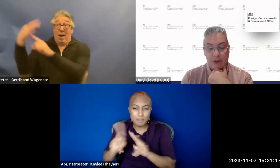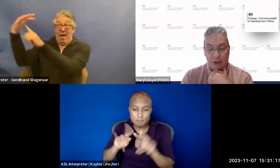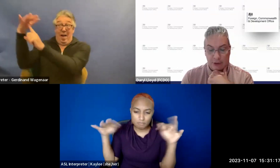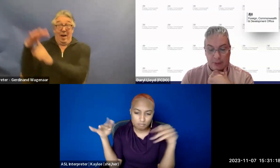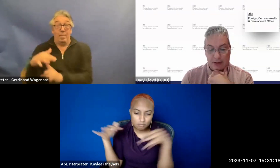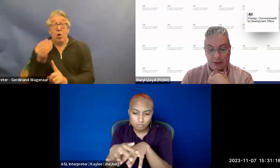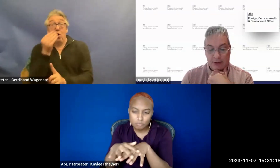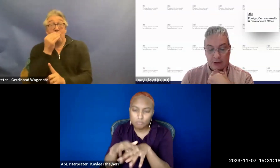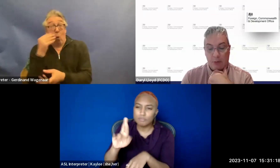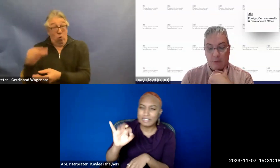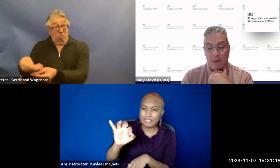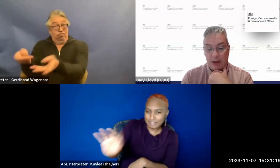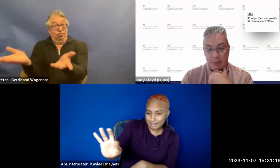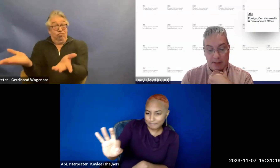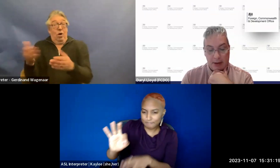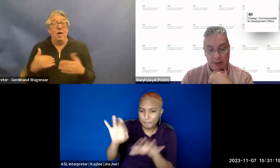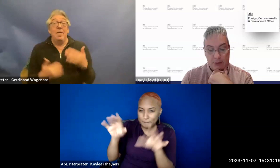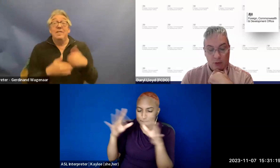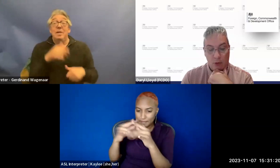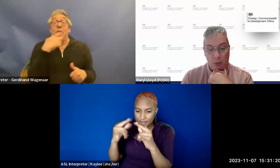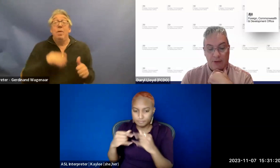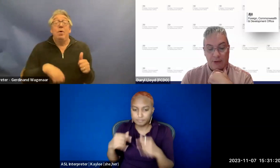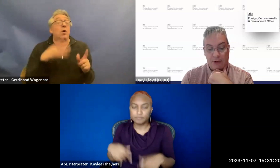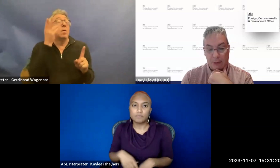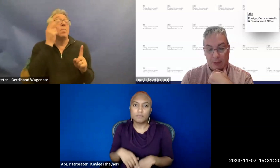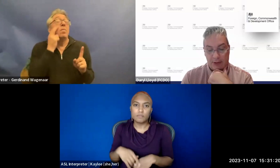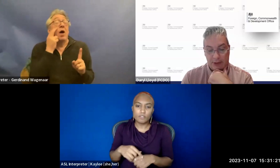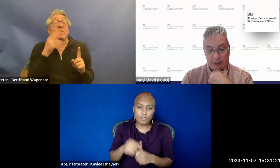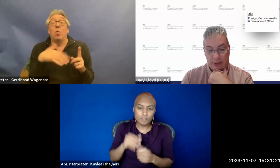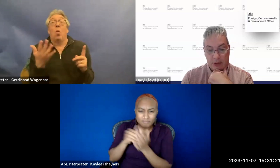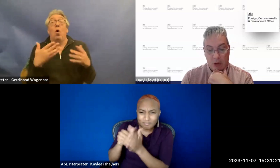Persons with Disabilities had visual of physical disabilities.